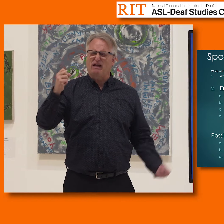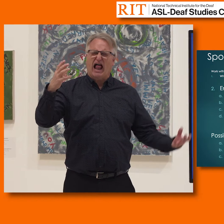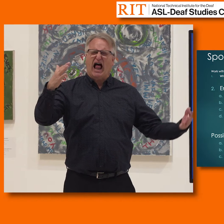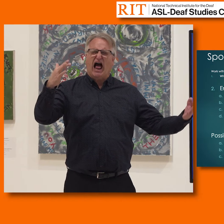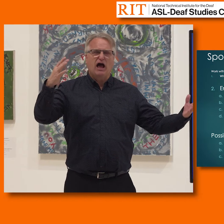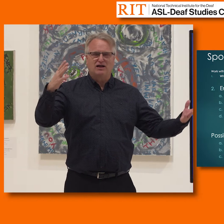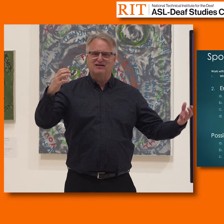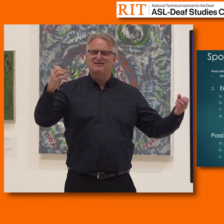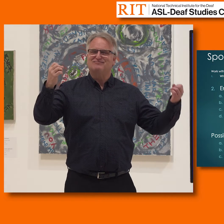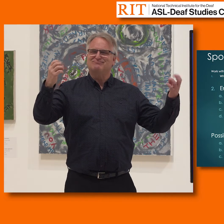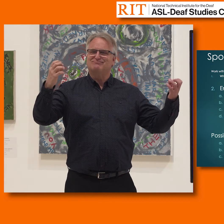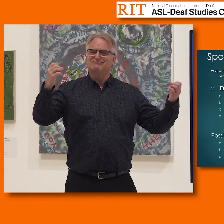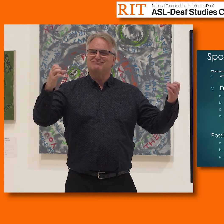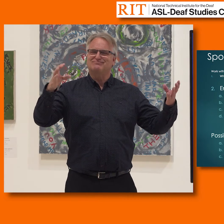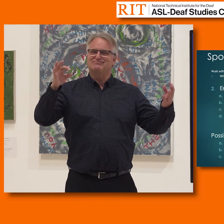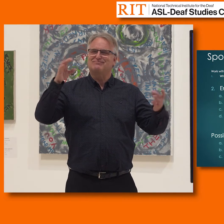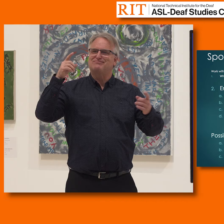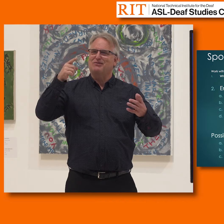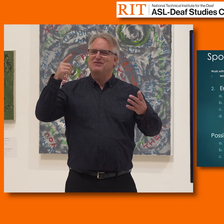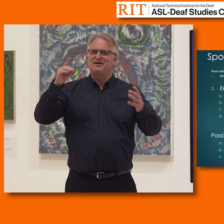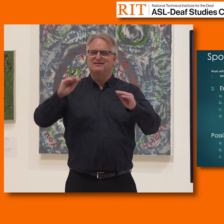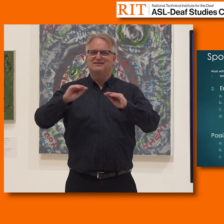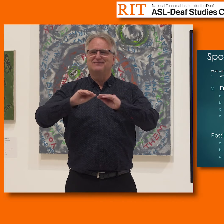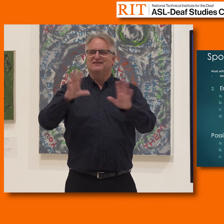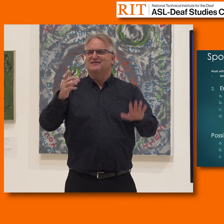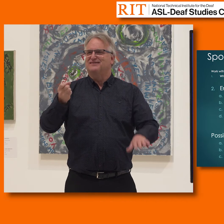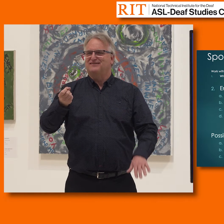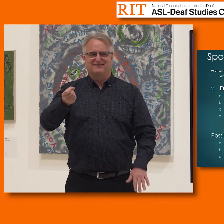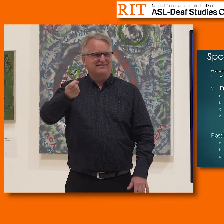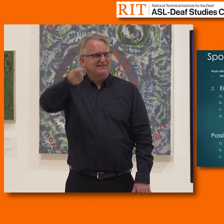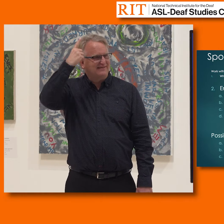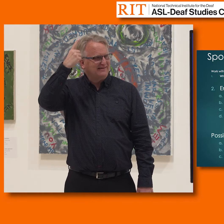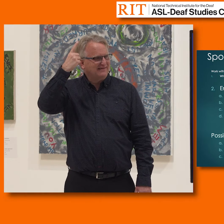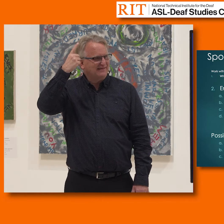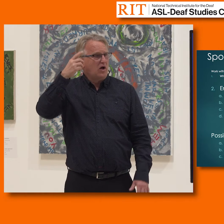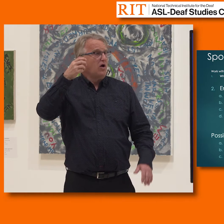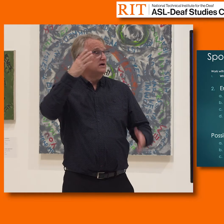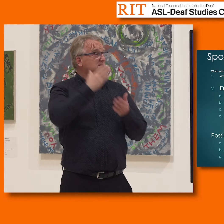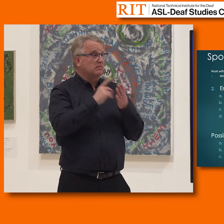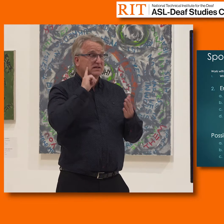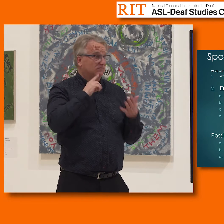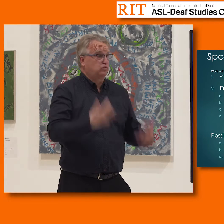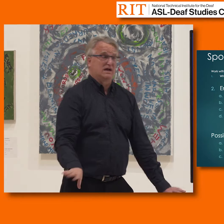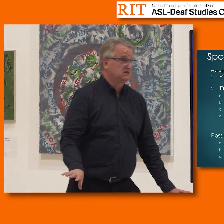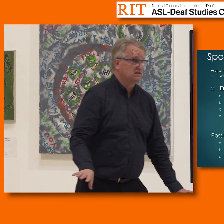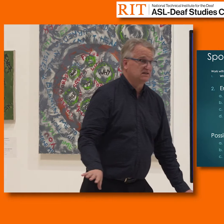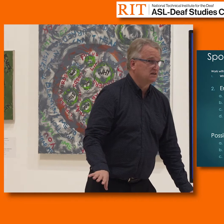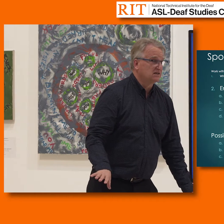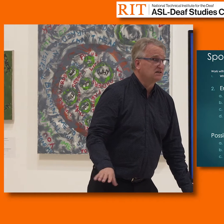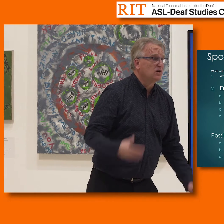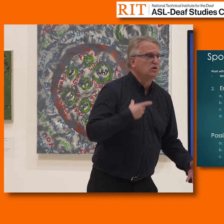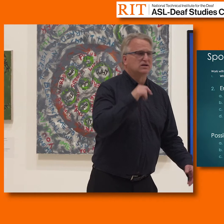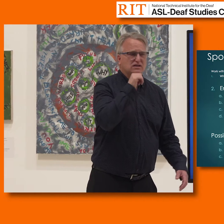"I want to pace this very fast discourse that's coming at me, "and I want to make it main point interpreting,